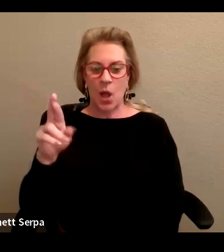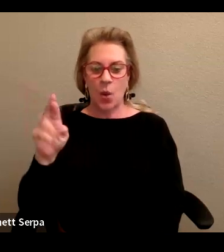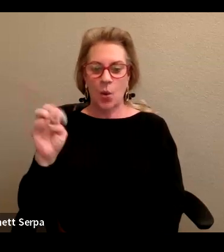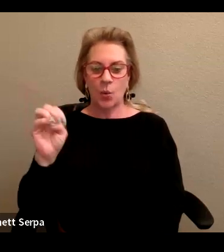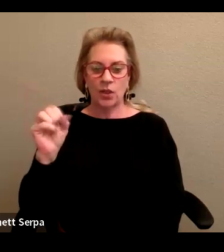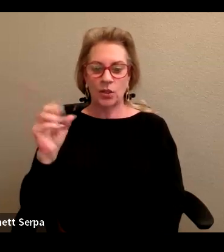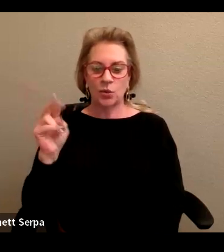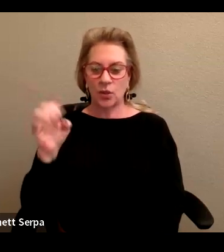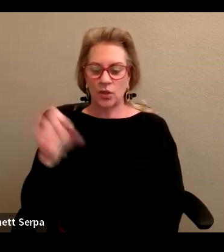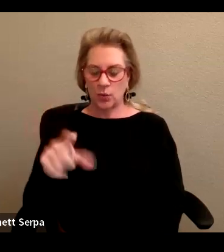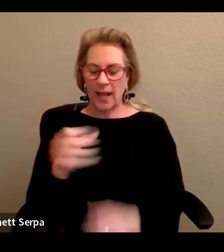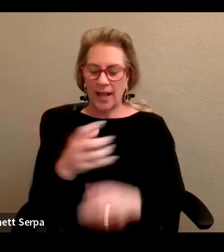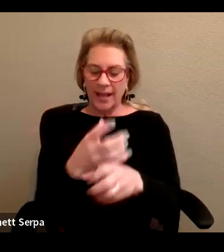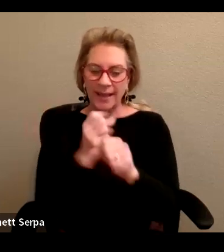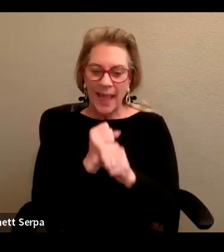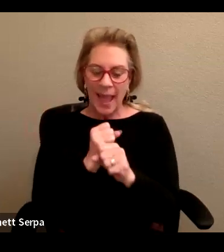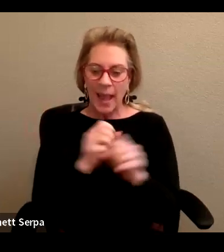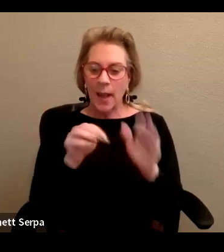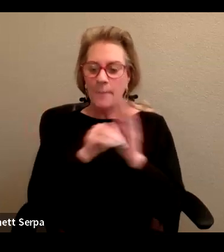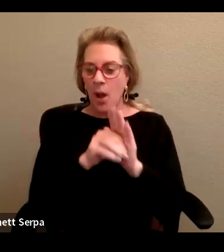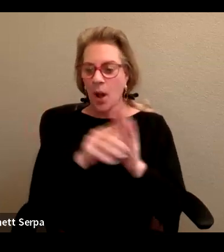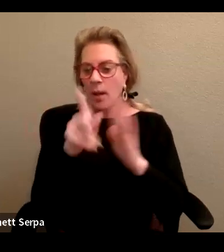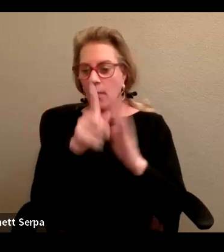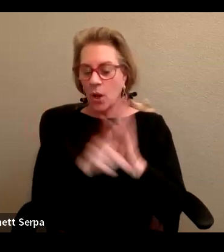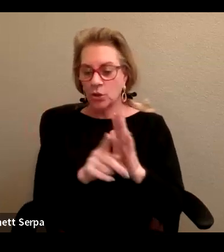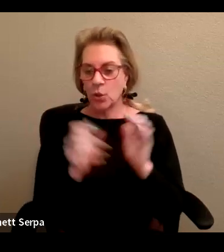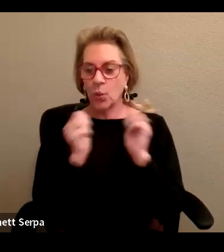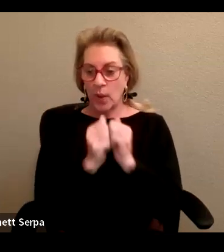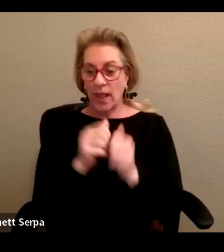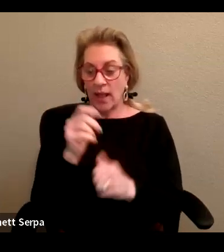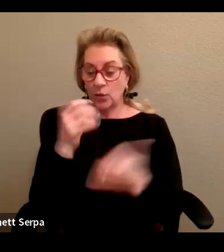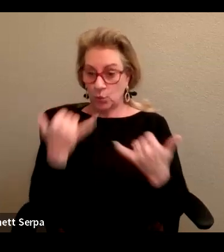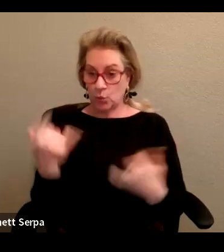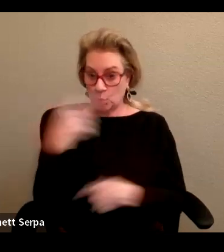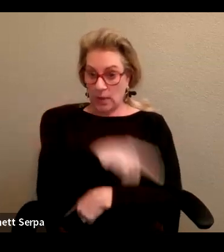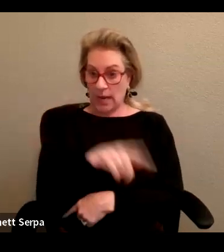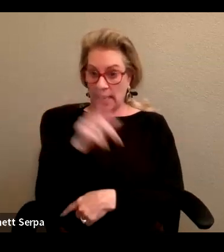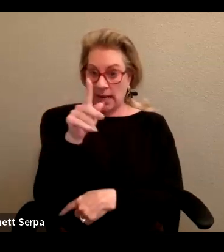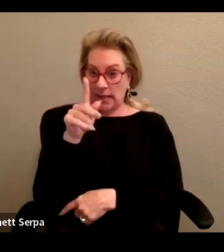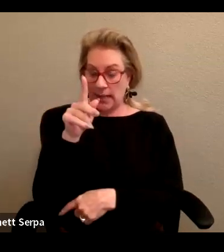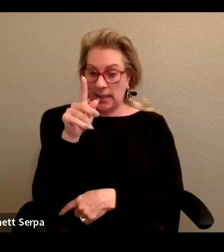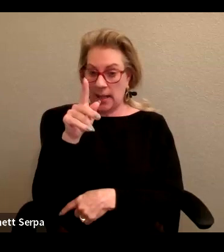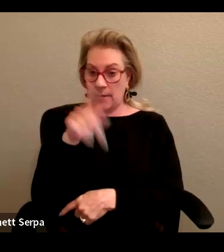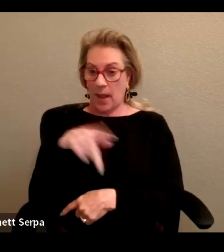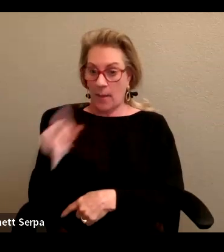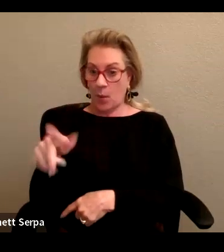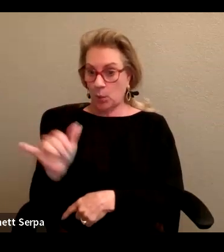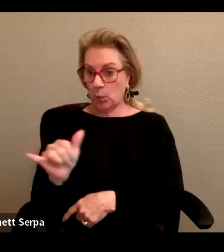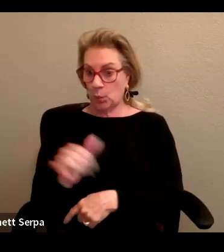able to get those model policies along with today's PowerPoint uh as well thank you K I